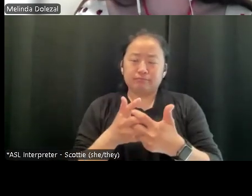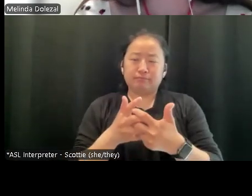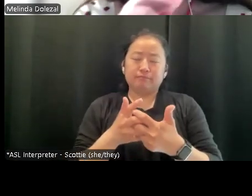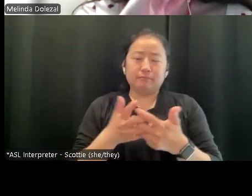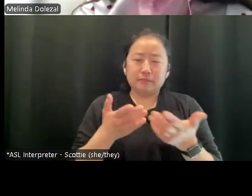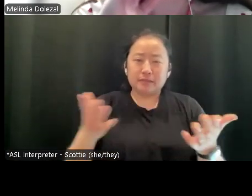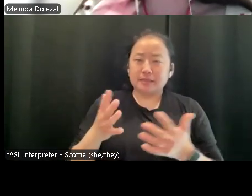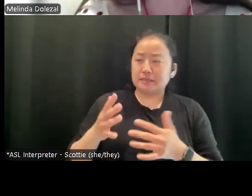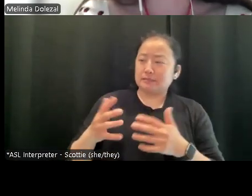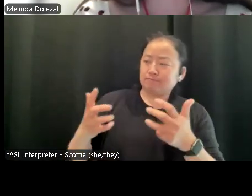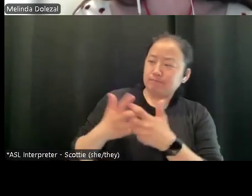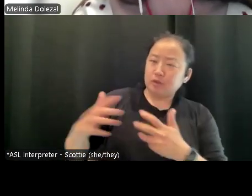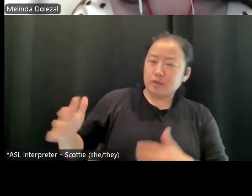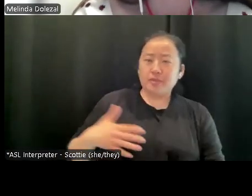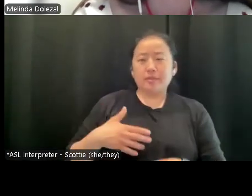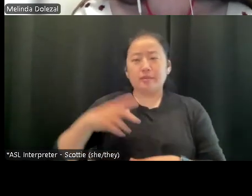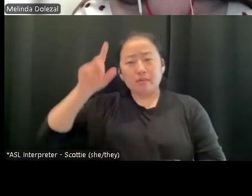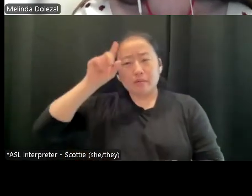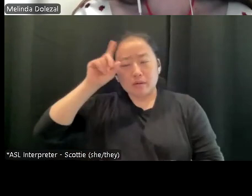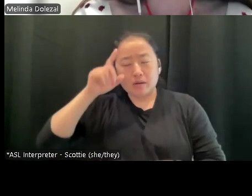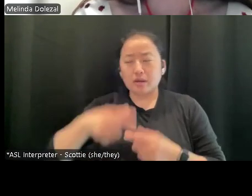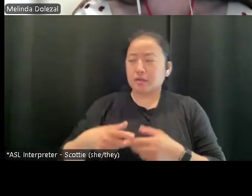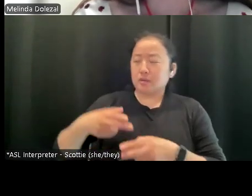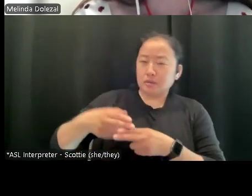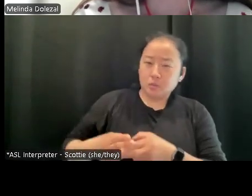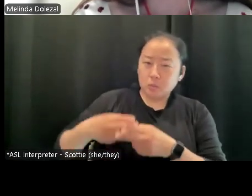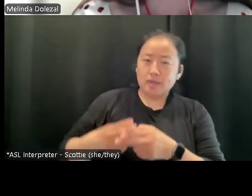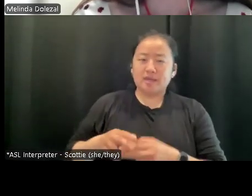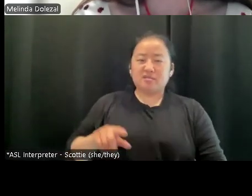weight and their particular need. So they bridge the gap between existing